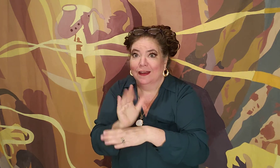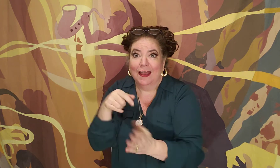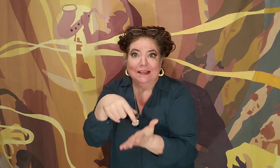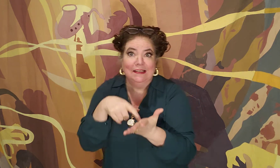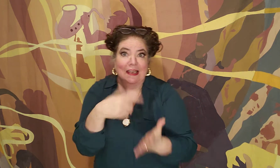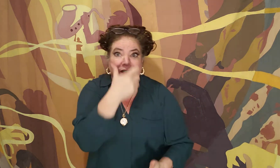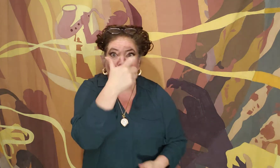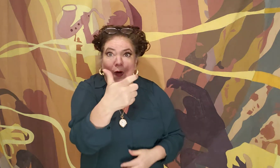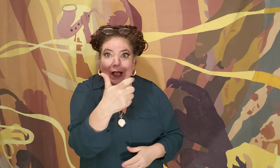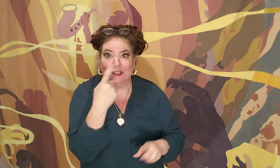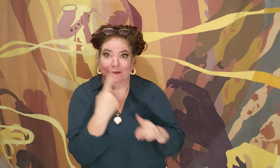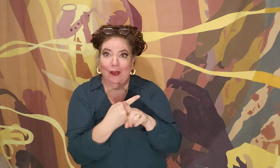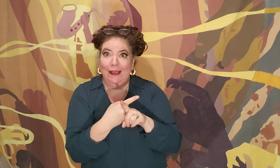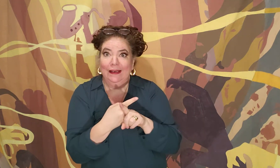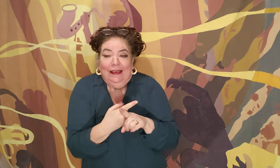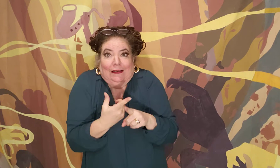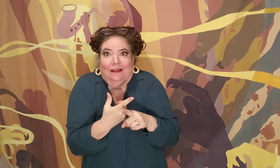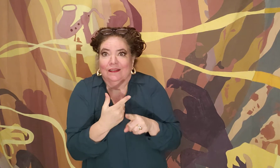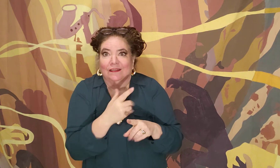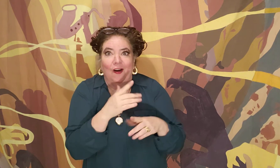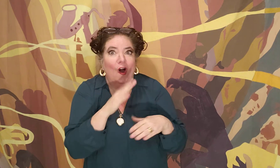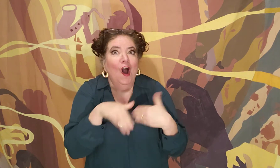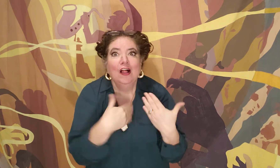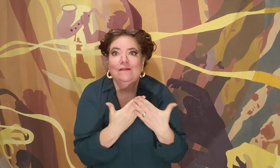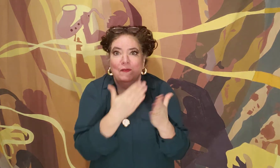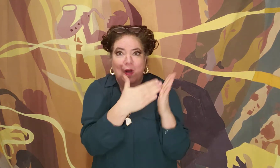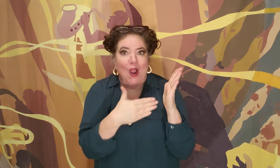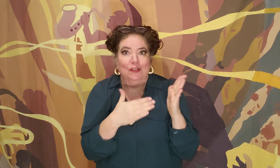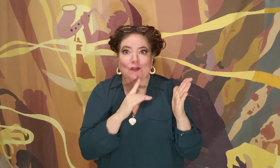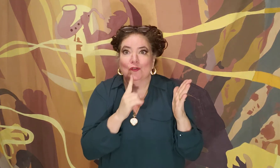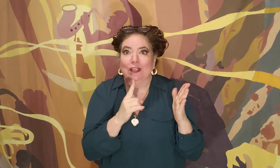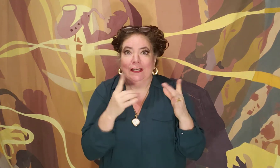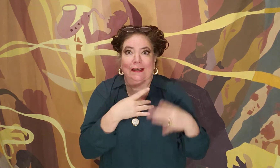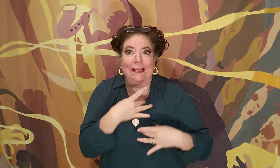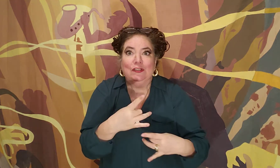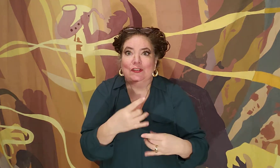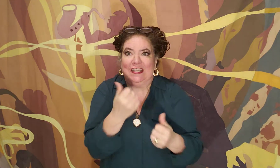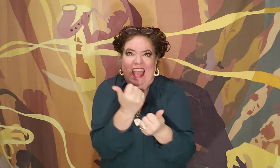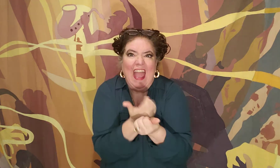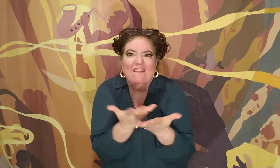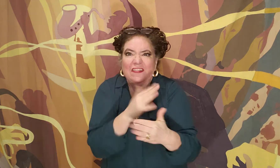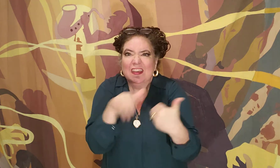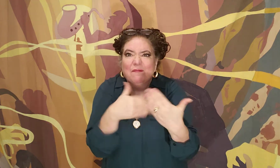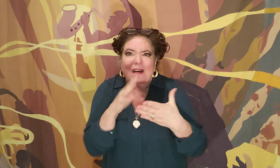as it takes to watch it. Right?! All of the parts are really interesting. Everything about